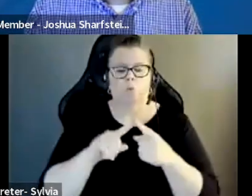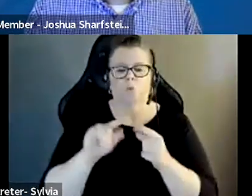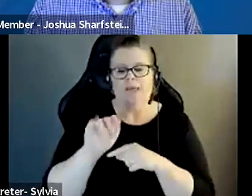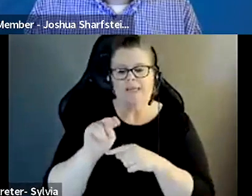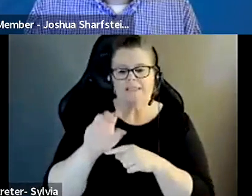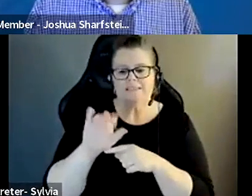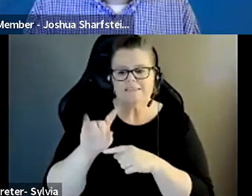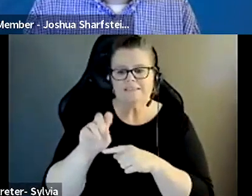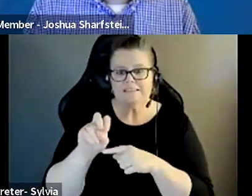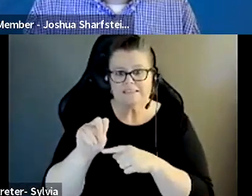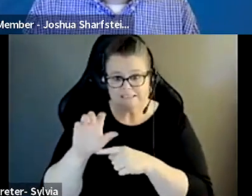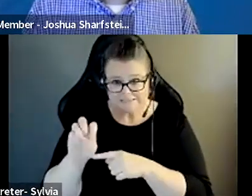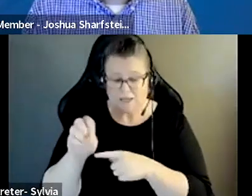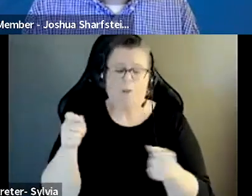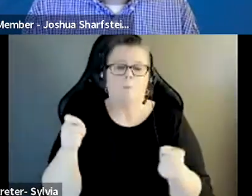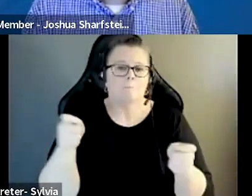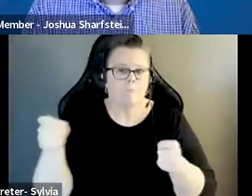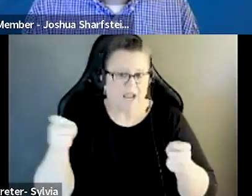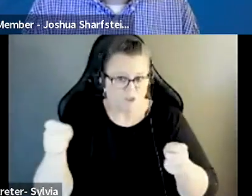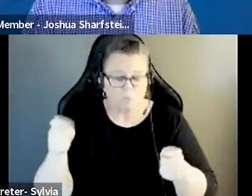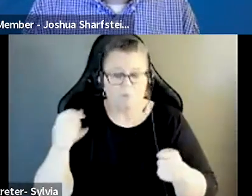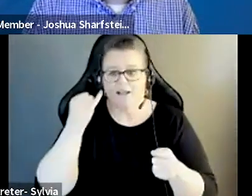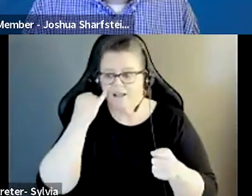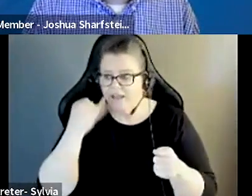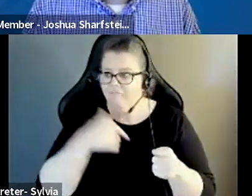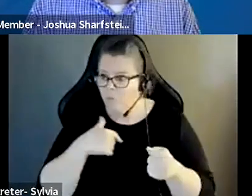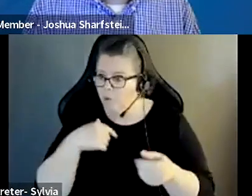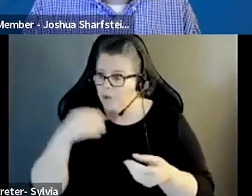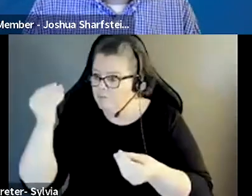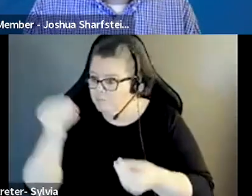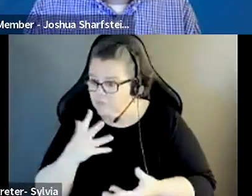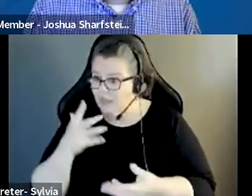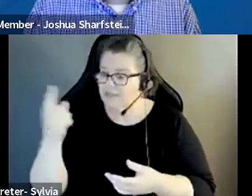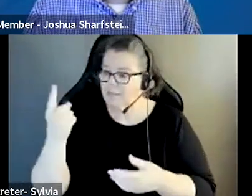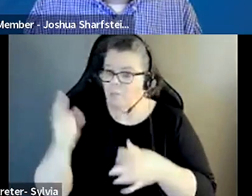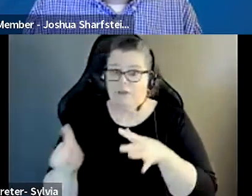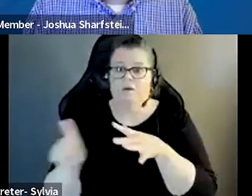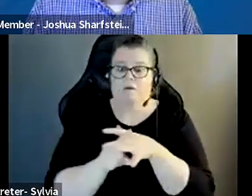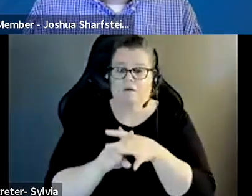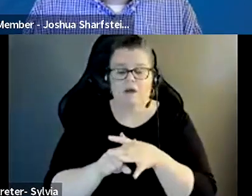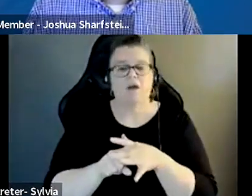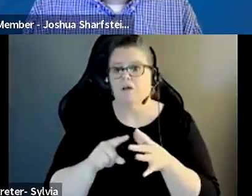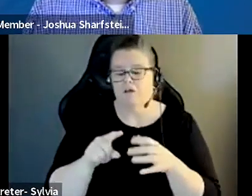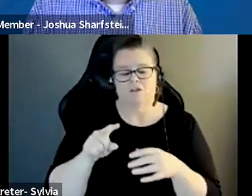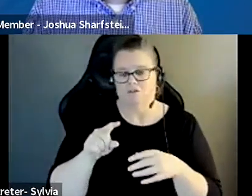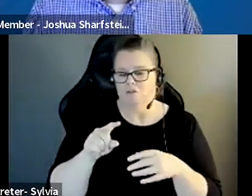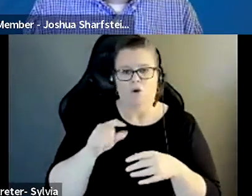when there is a communication or a new guidance or whatnot, so that we don't have, you know, 20% of the agency on detail